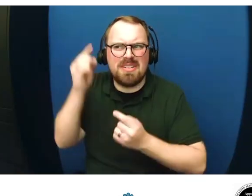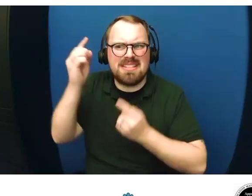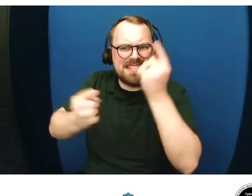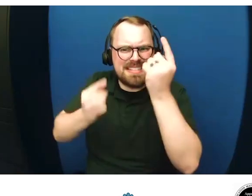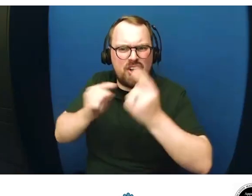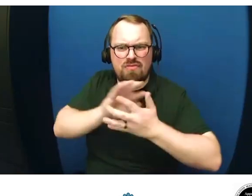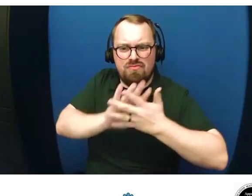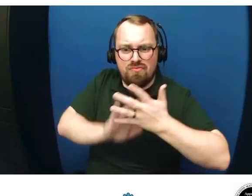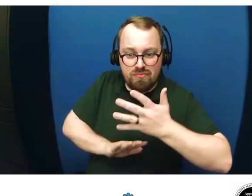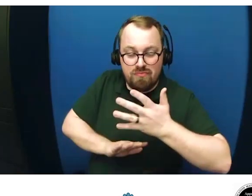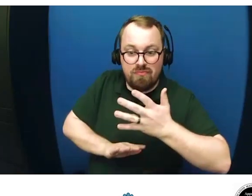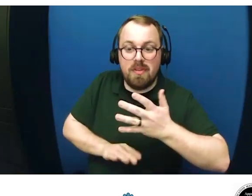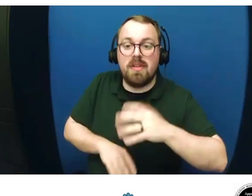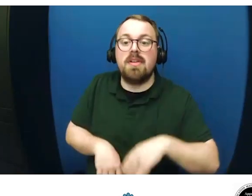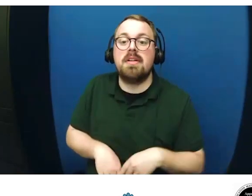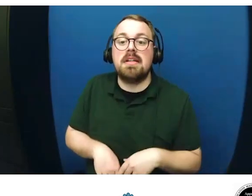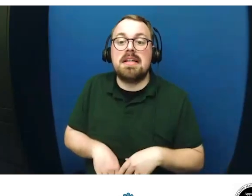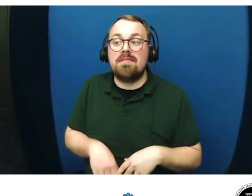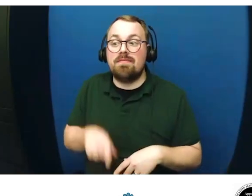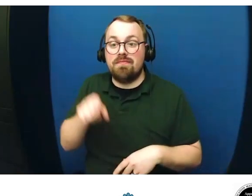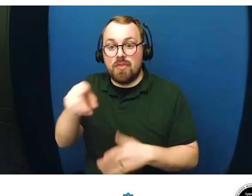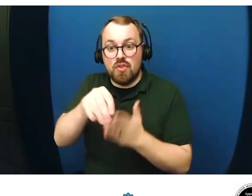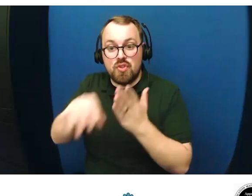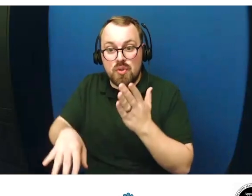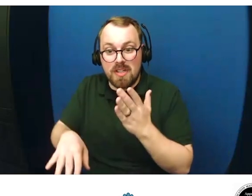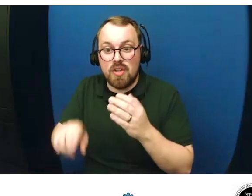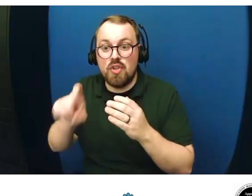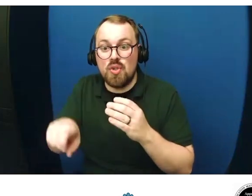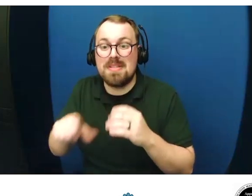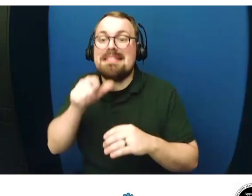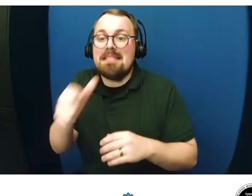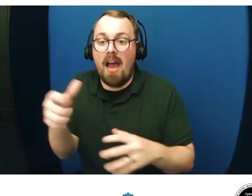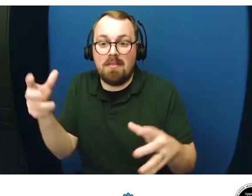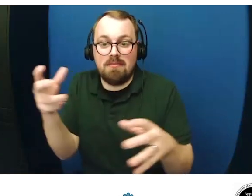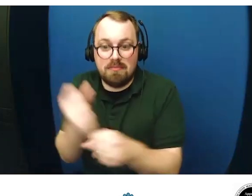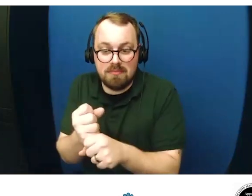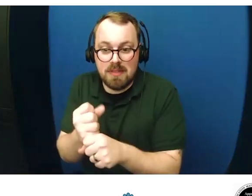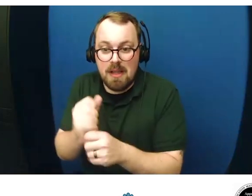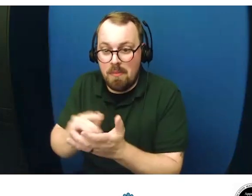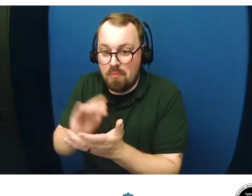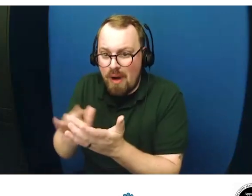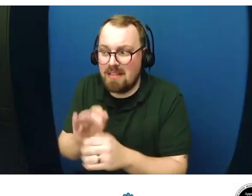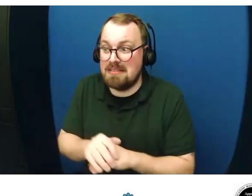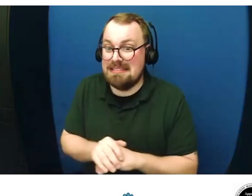Does the student need to use uncontracted Braille longer? Is English their first language? And if not,